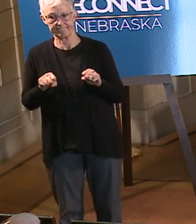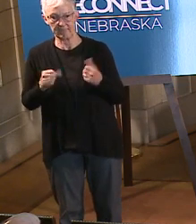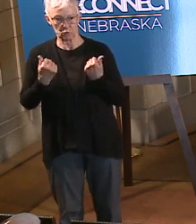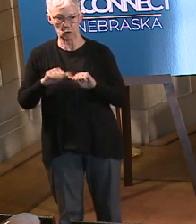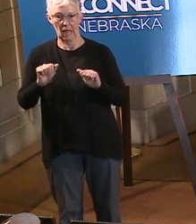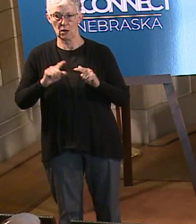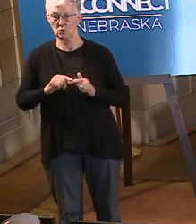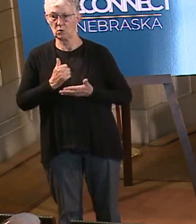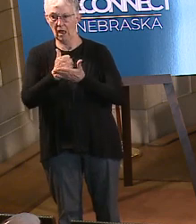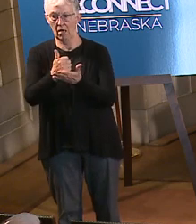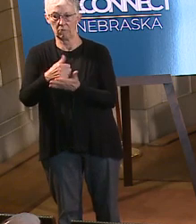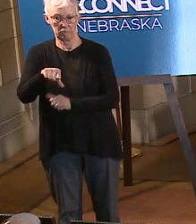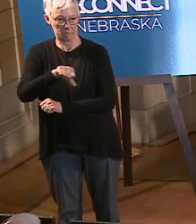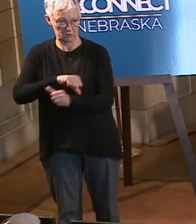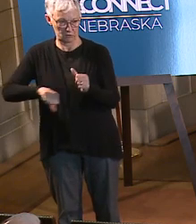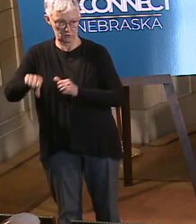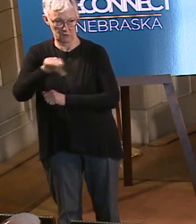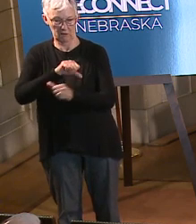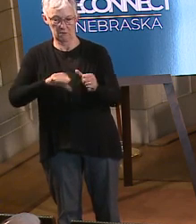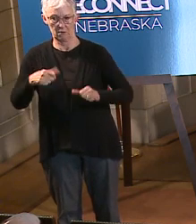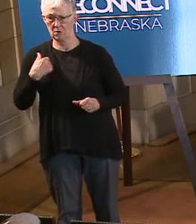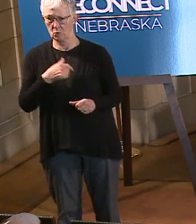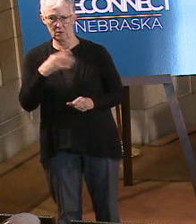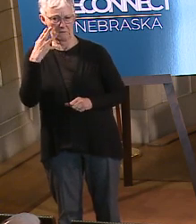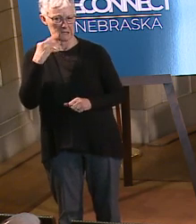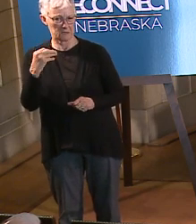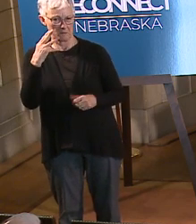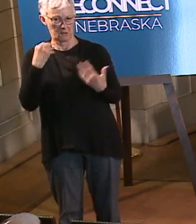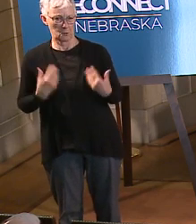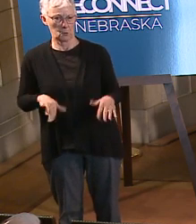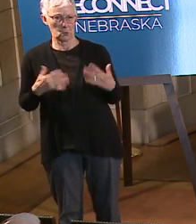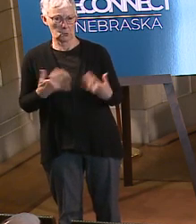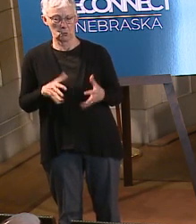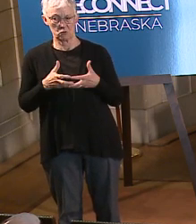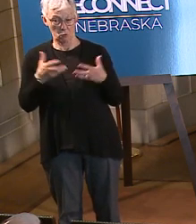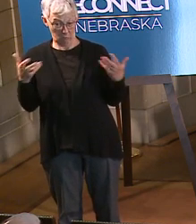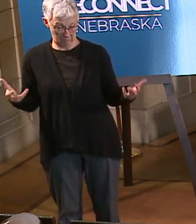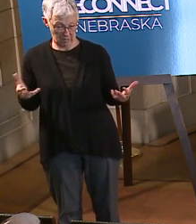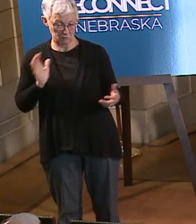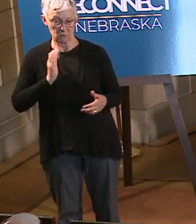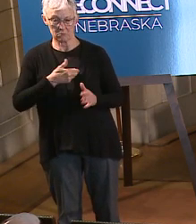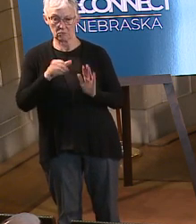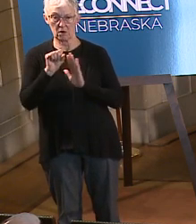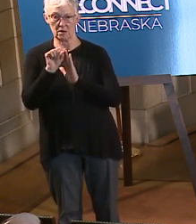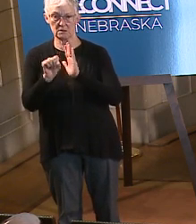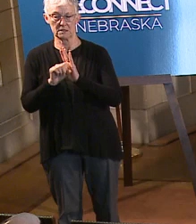COMPASSIONATE NEBRASKANS HAVE STEPPED UP IN BIG AND SMALL WAYS